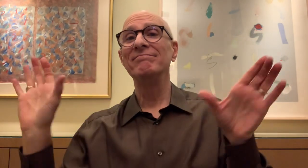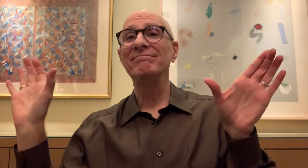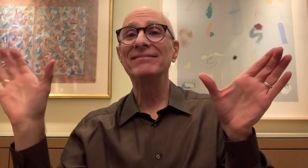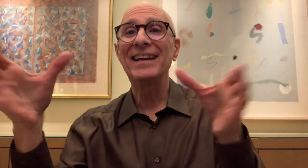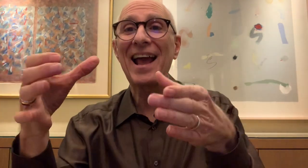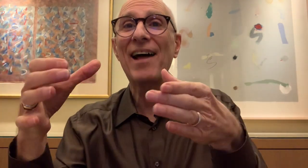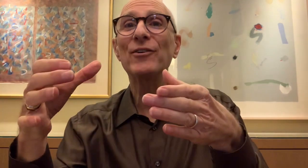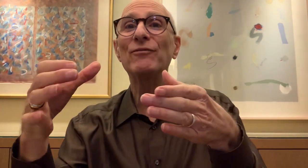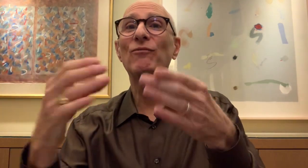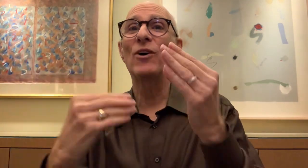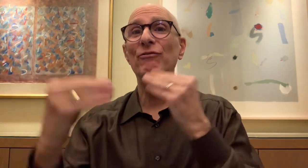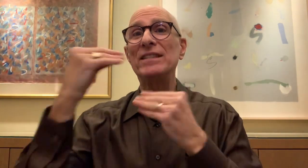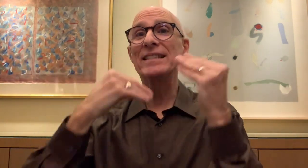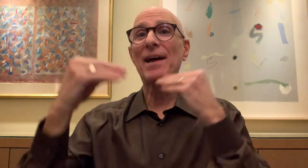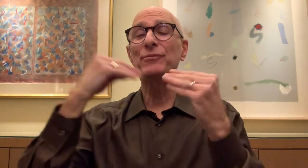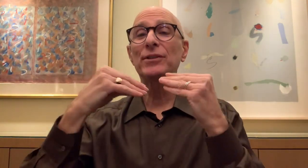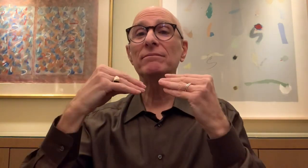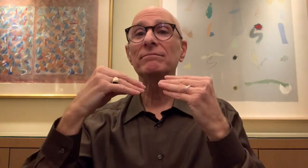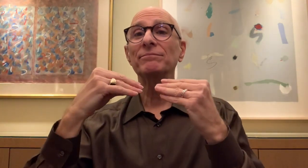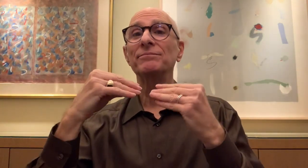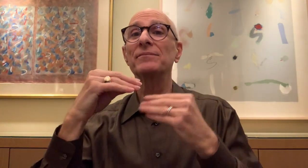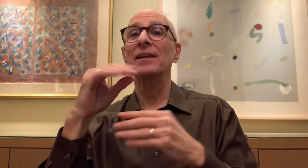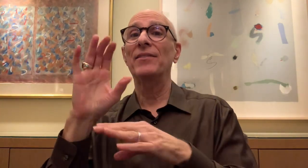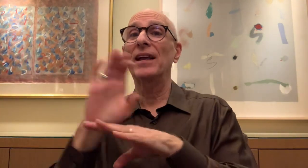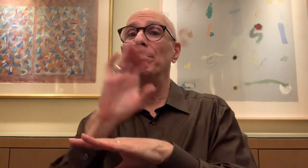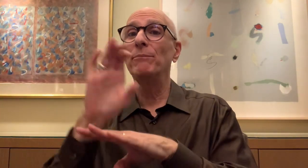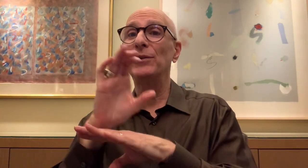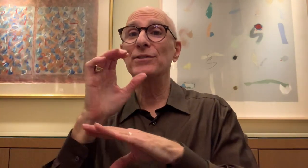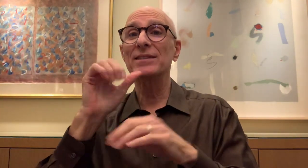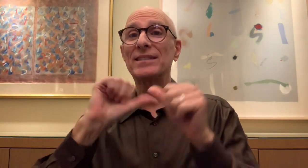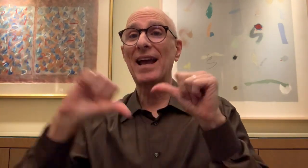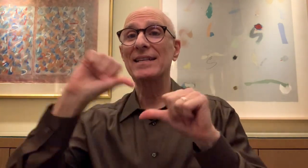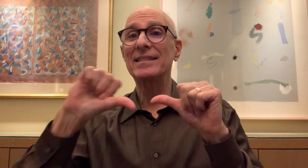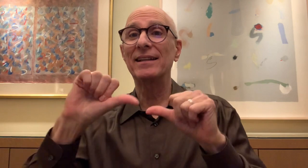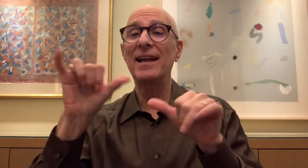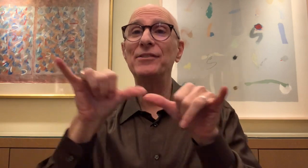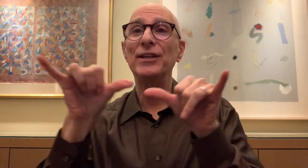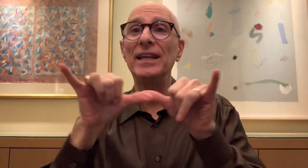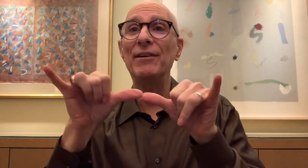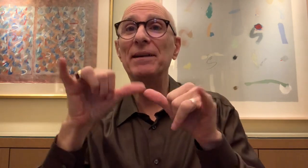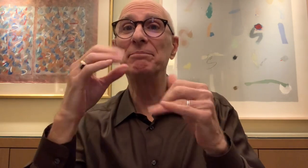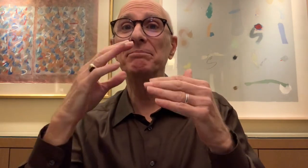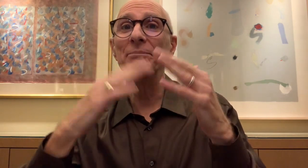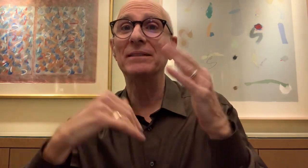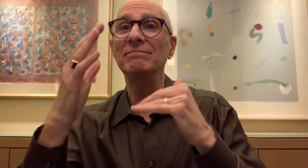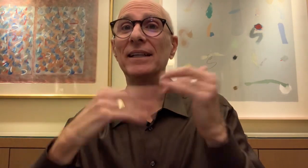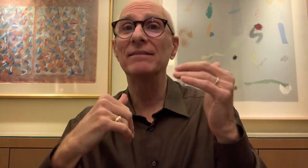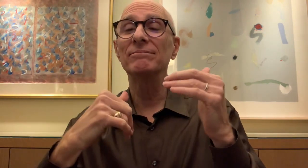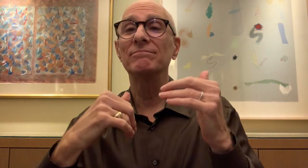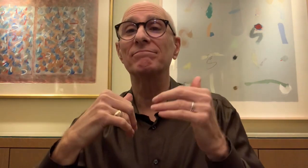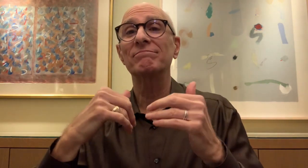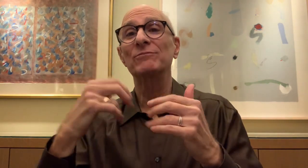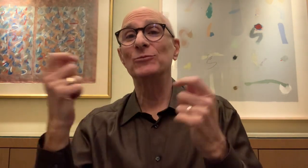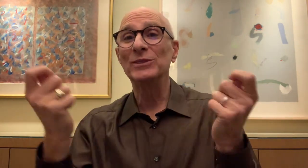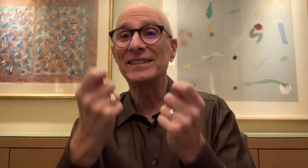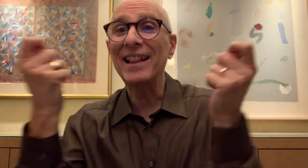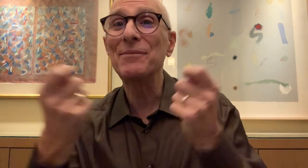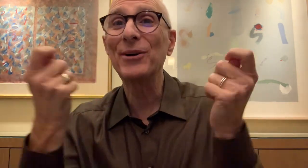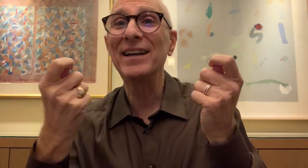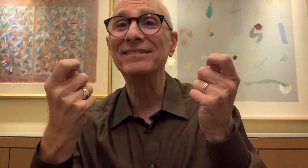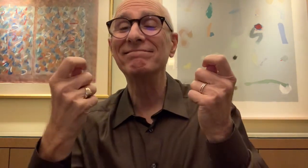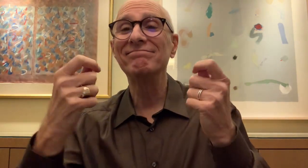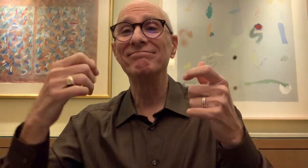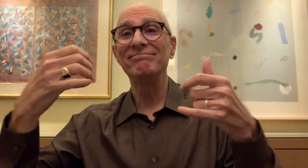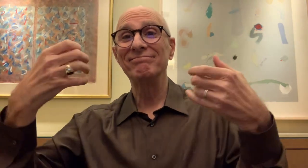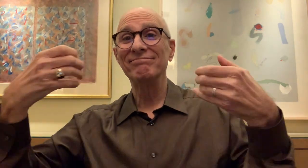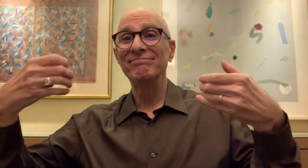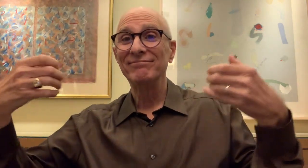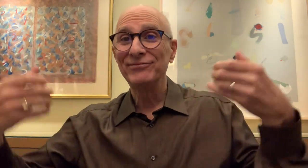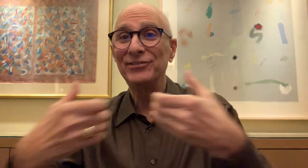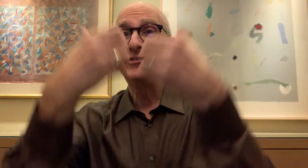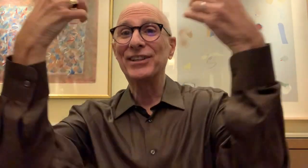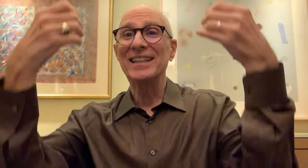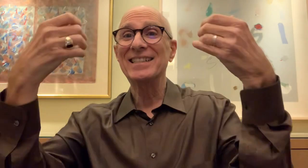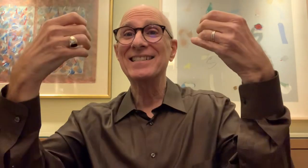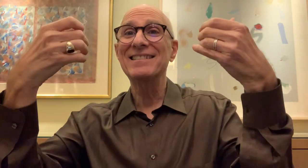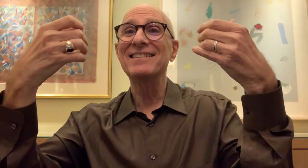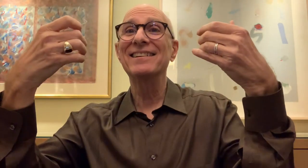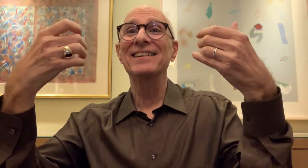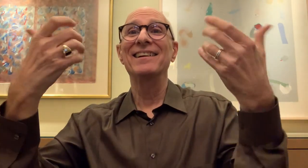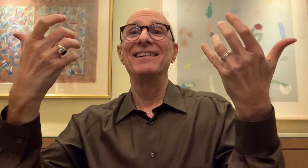We had volunteers, attendees and filmmakers celebrating and toasting our success at the Computer Science and Engineering building nearby.